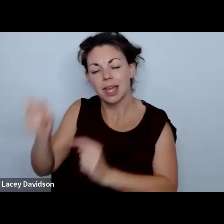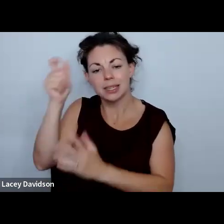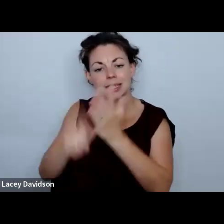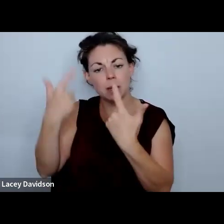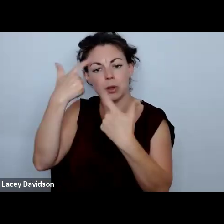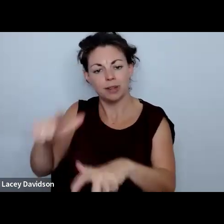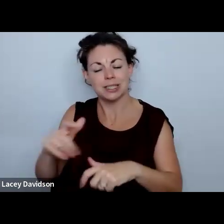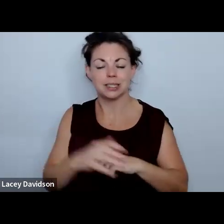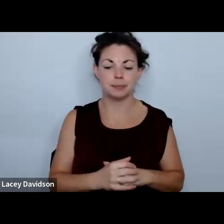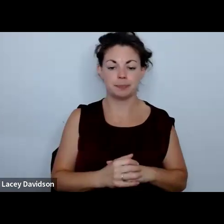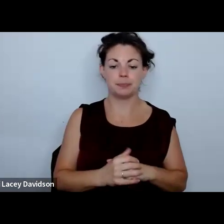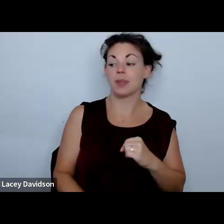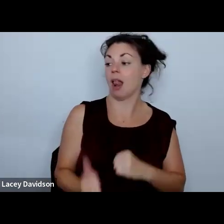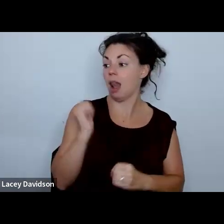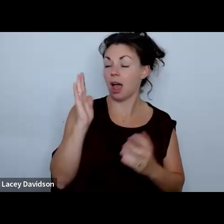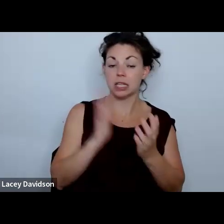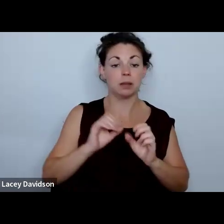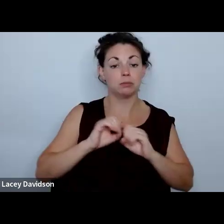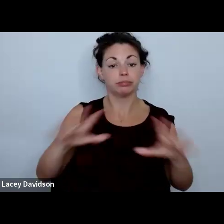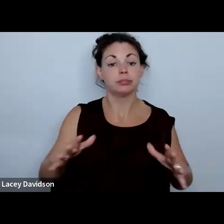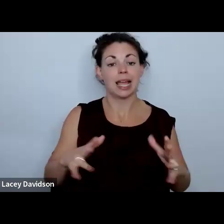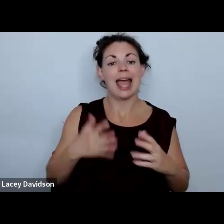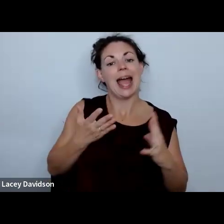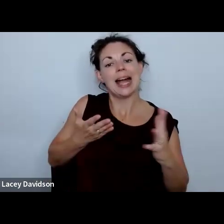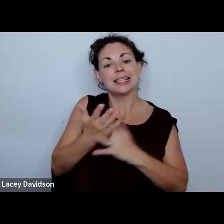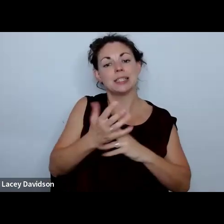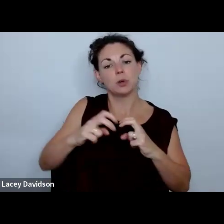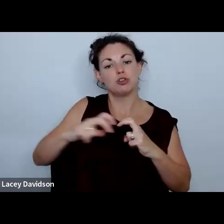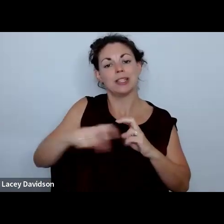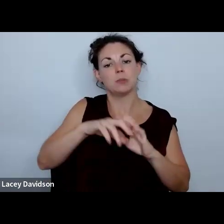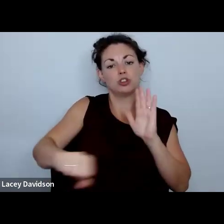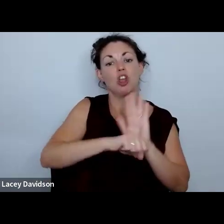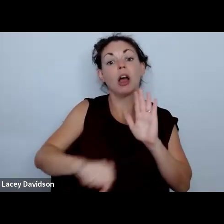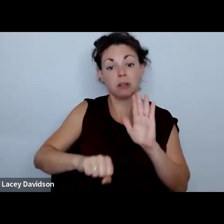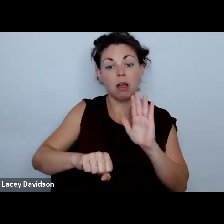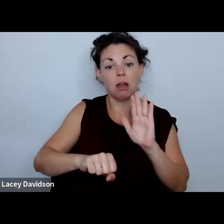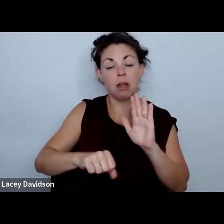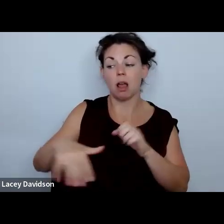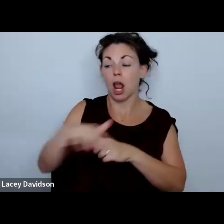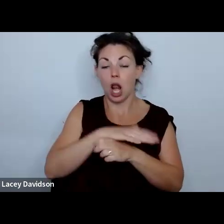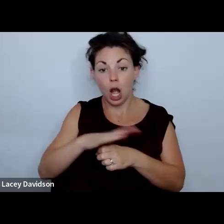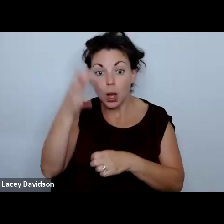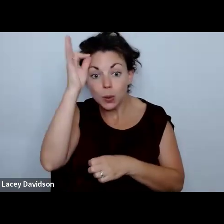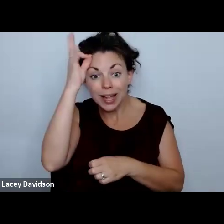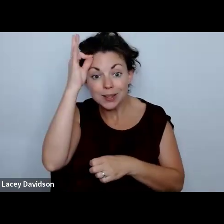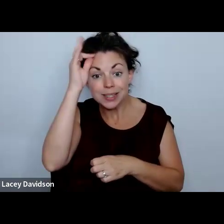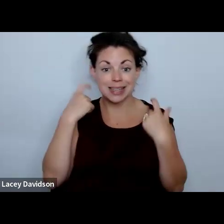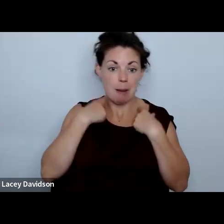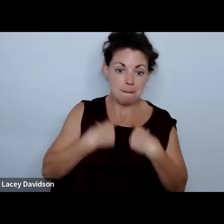accessible in their areas. This is a very exciting project to be involved with. I'll close my talk there,